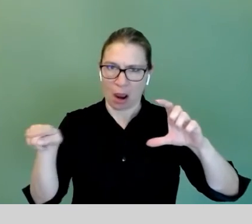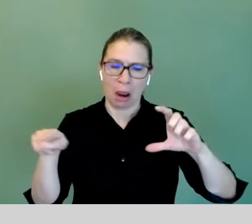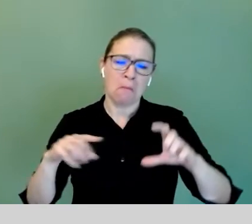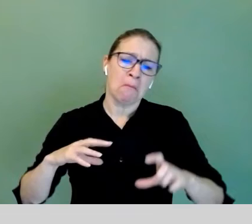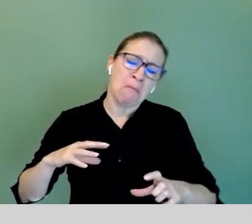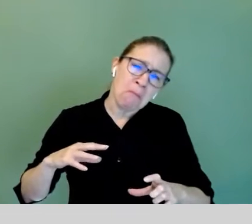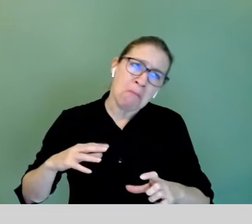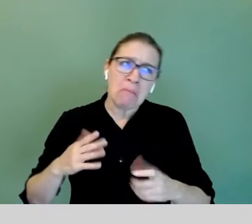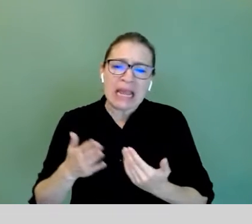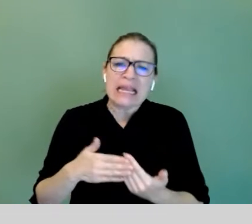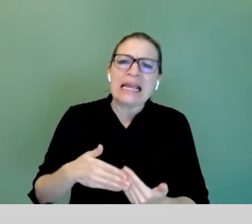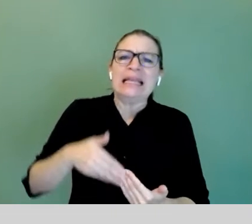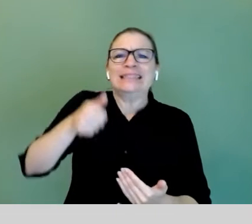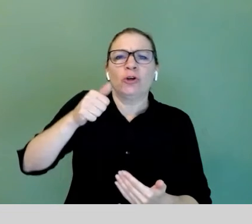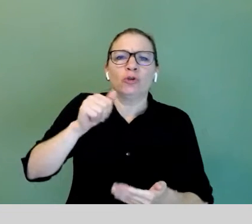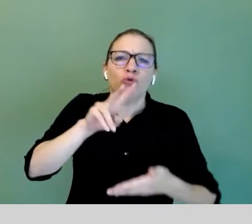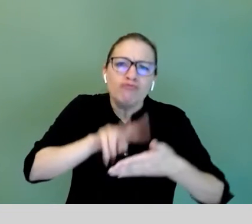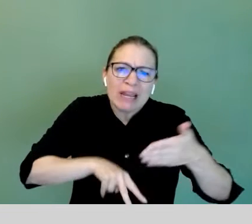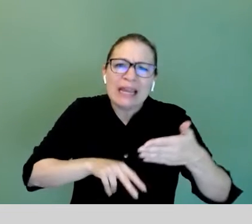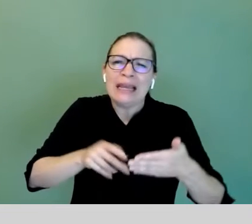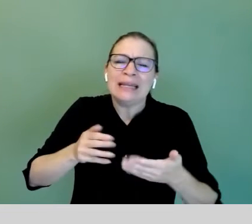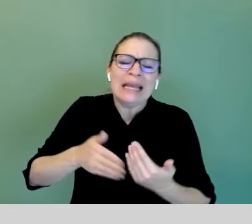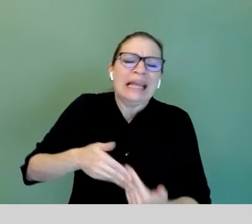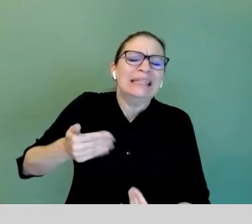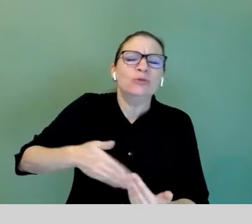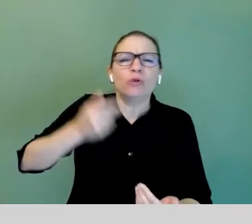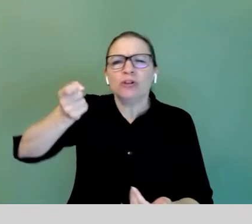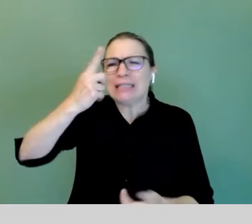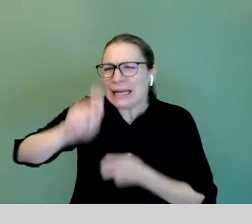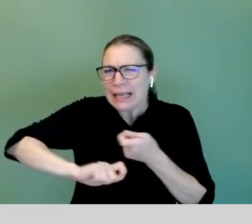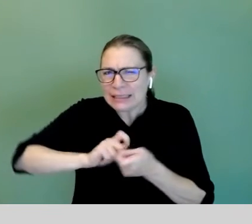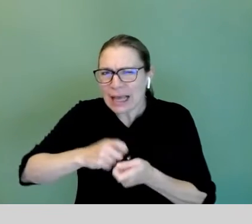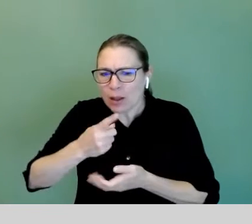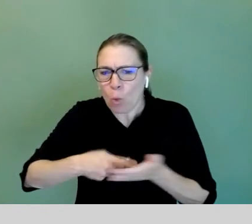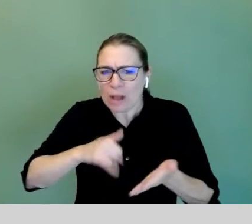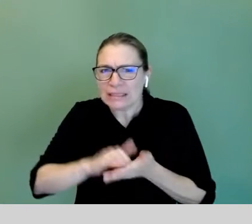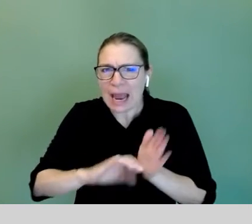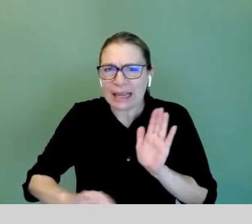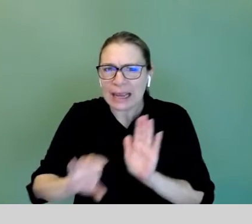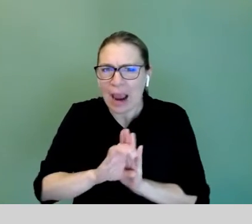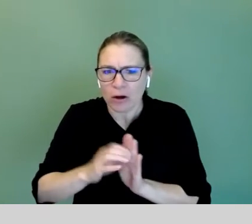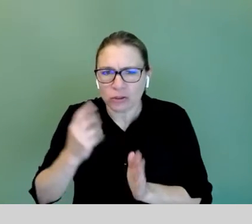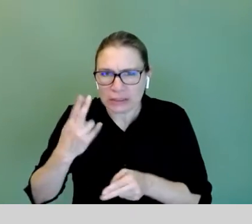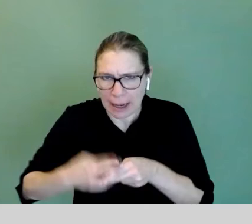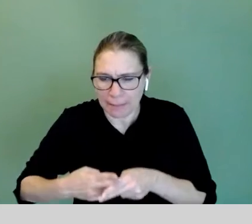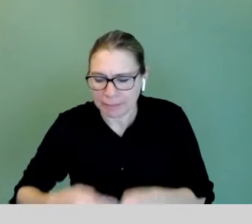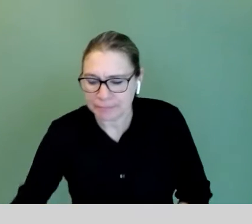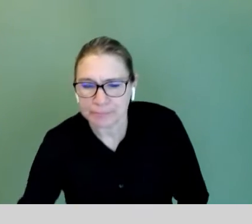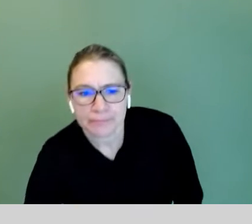And that's easier to read or to understand exactly what character is there.